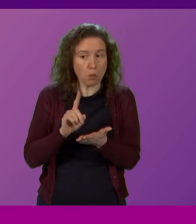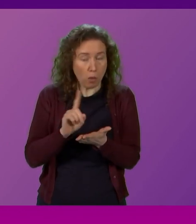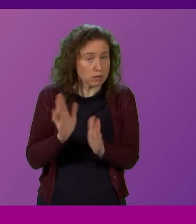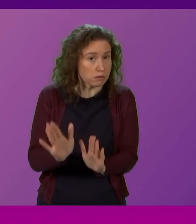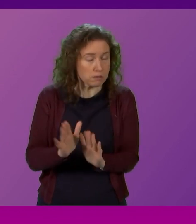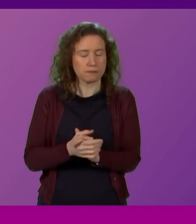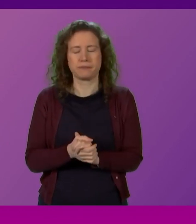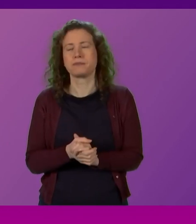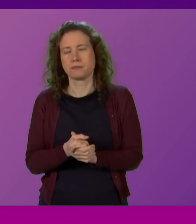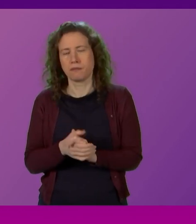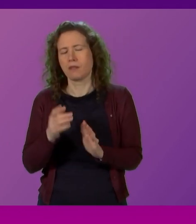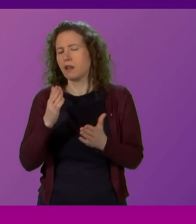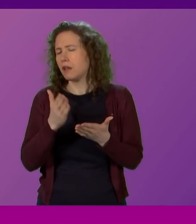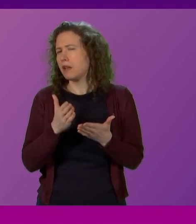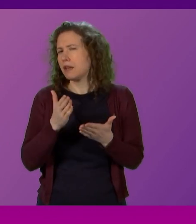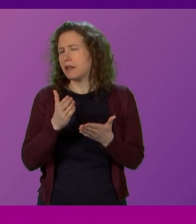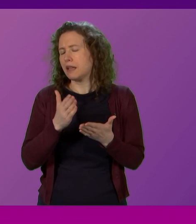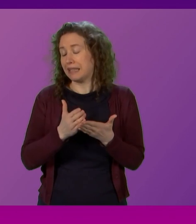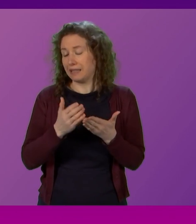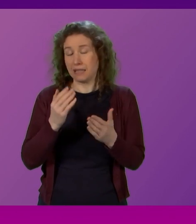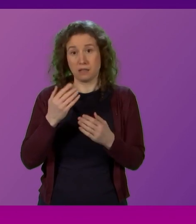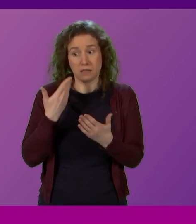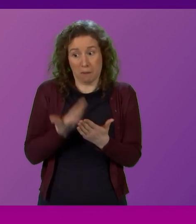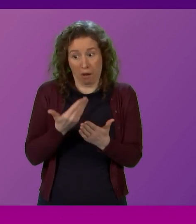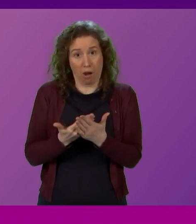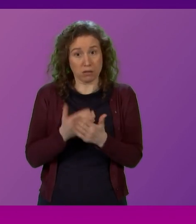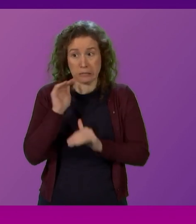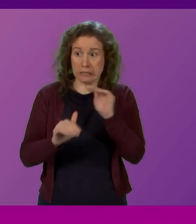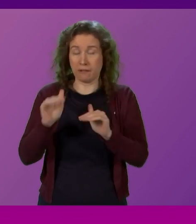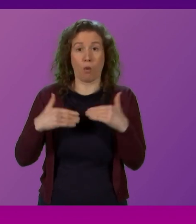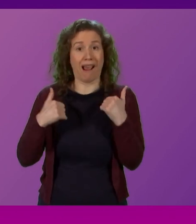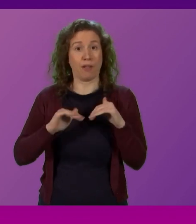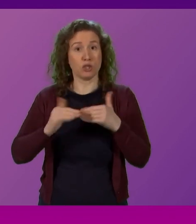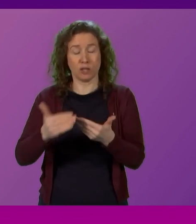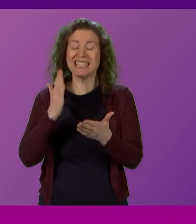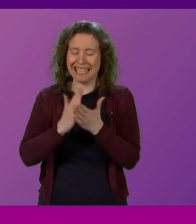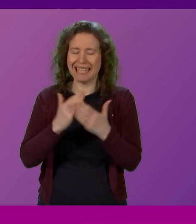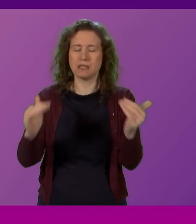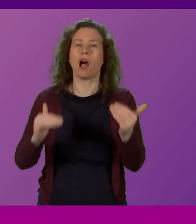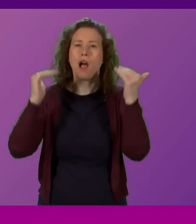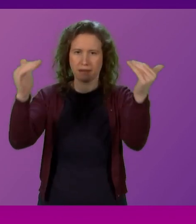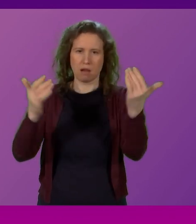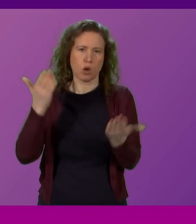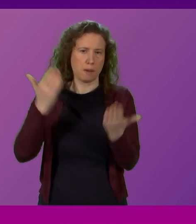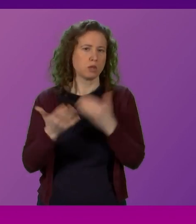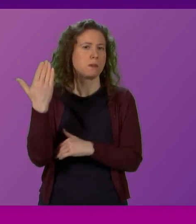There is absolutely no doubt that demand on our health service right now is higher than it has been for some time.